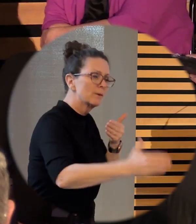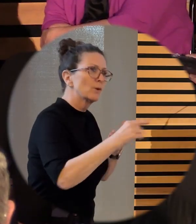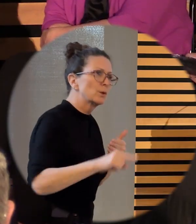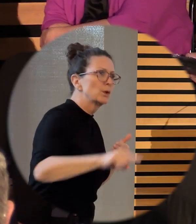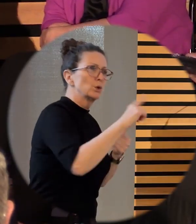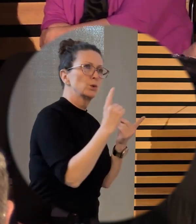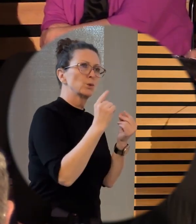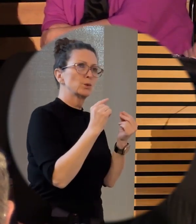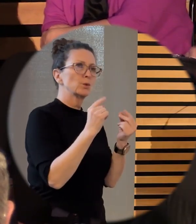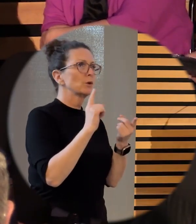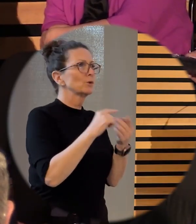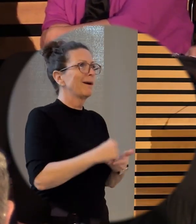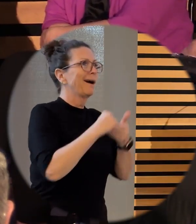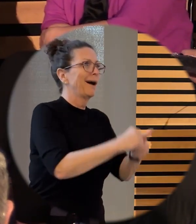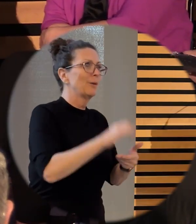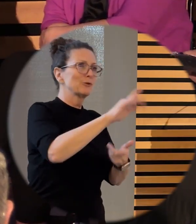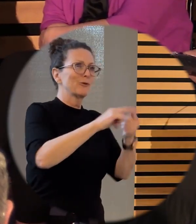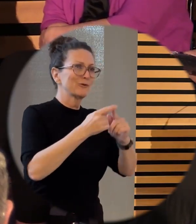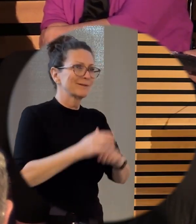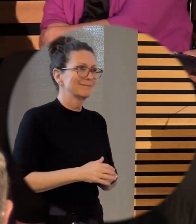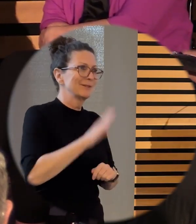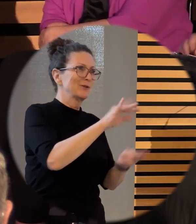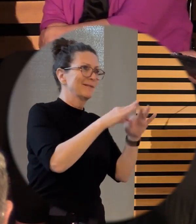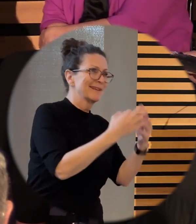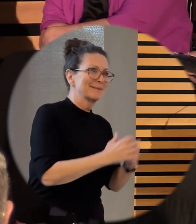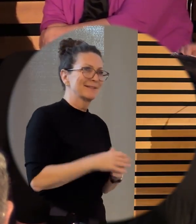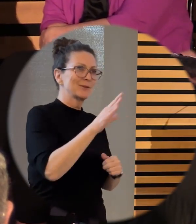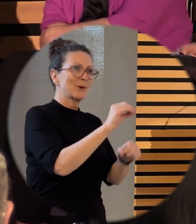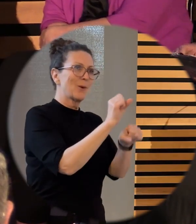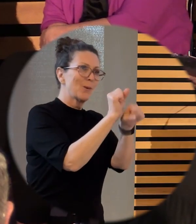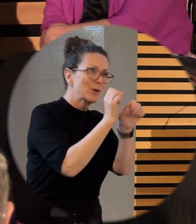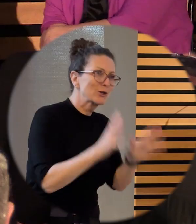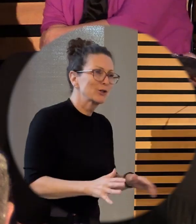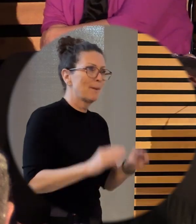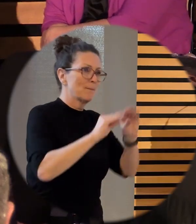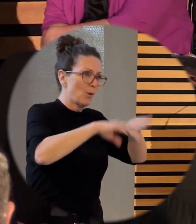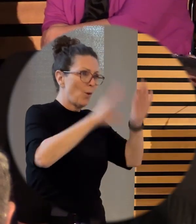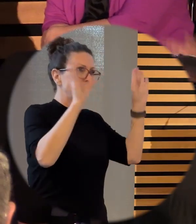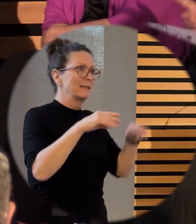community to make our country more accessible as opposed to the missed opportunity of well that